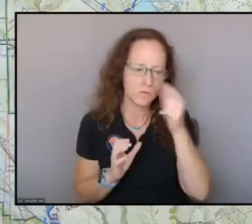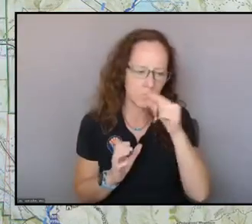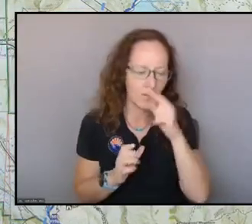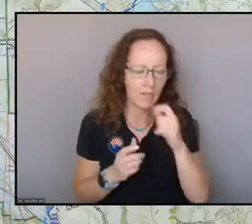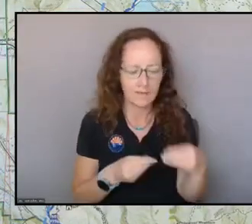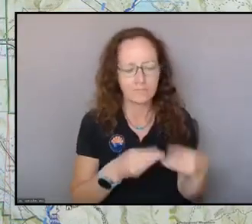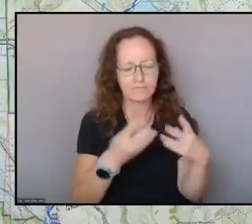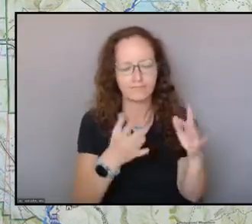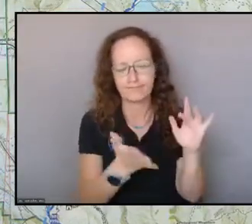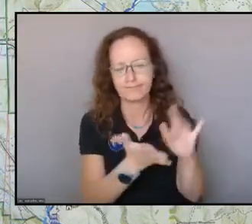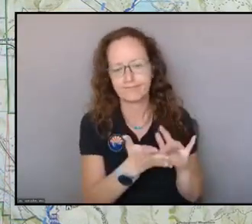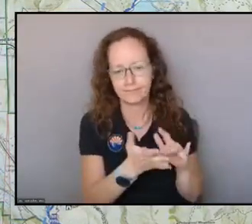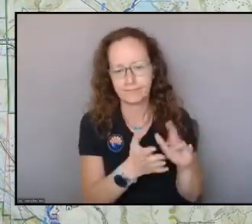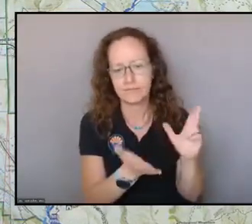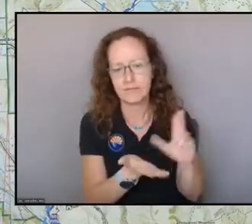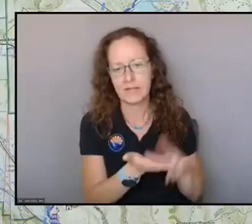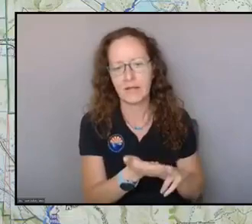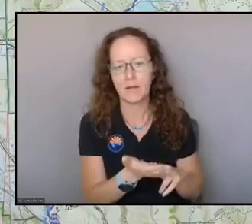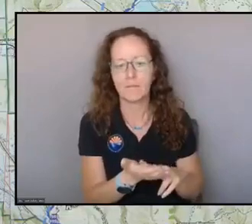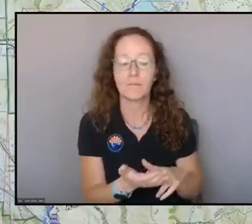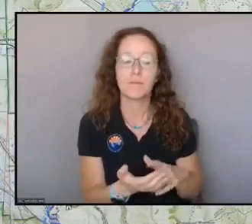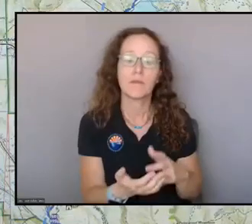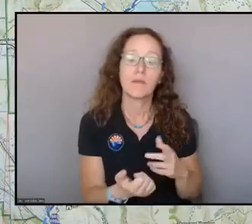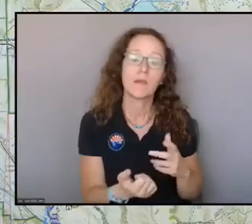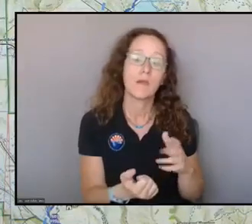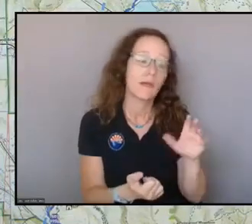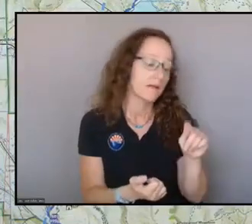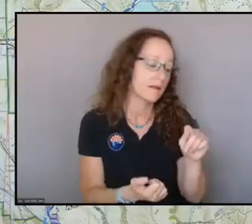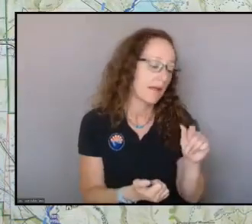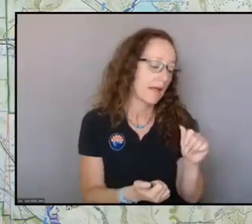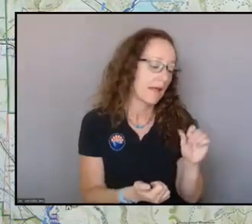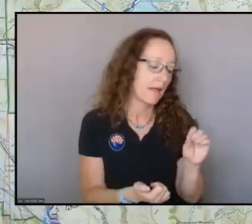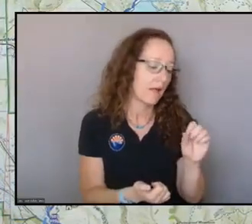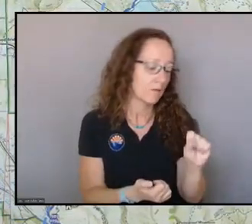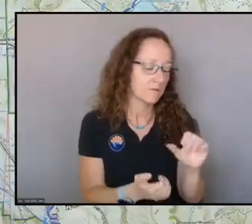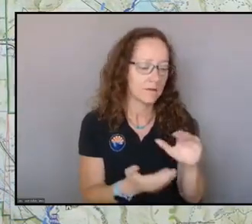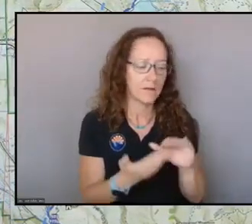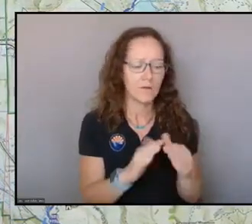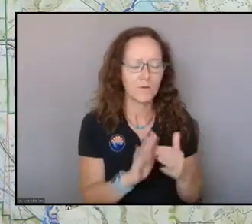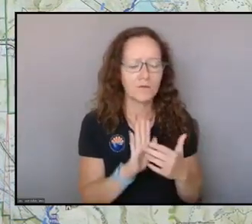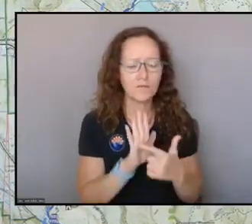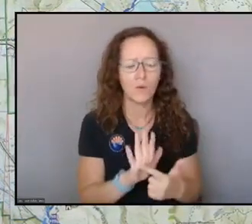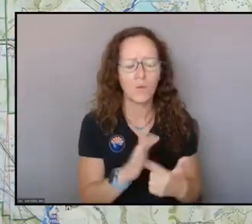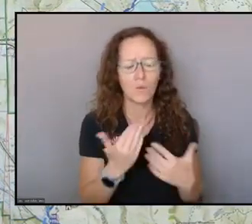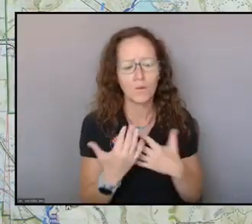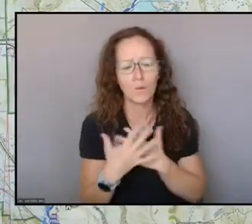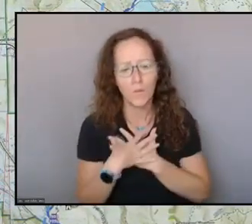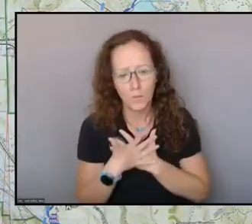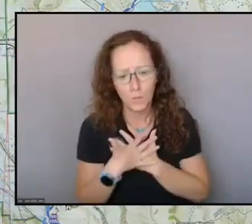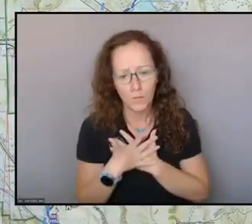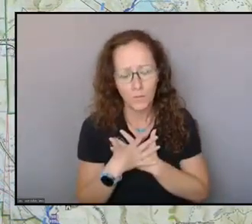THE LOVE AND COMPASSION THE TAOS COMMUNITY HAS SHOWN IS AMAZING.